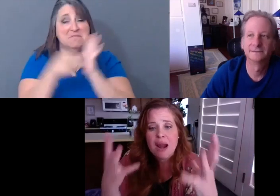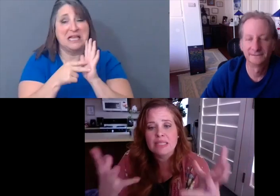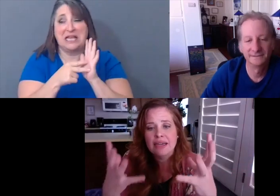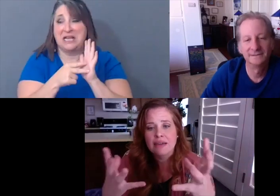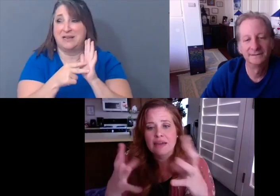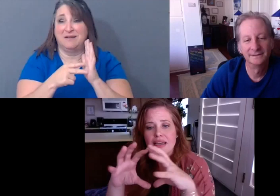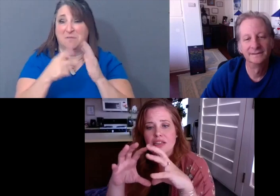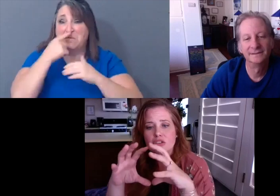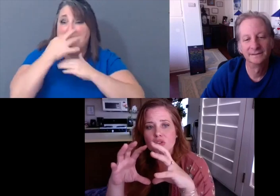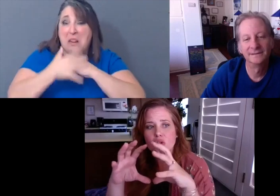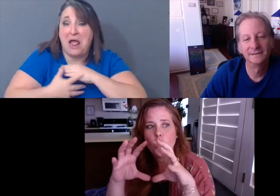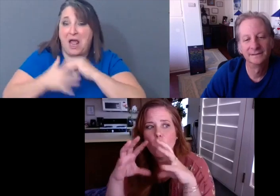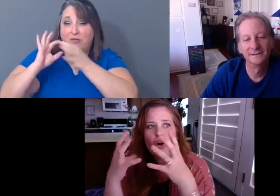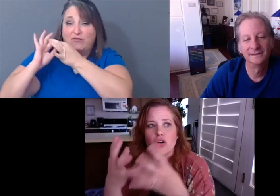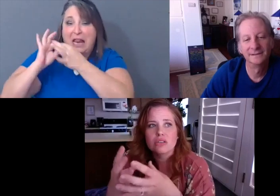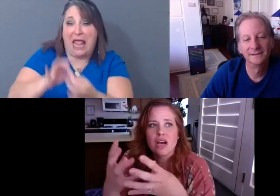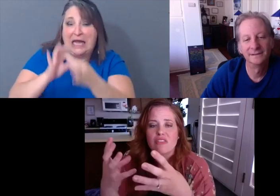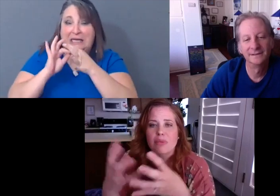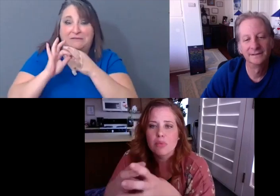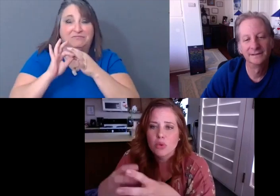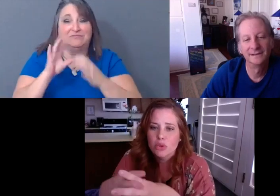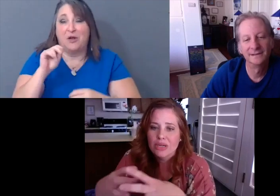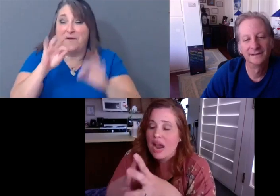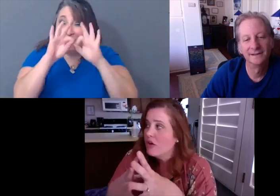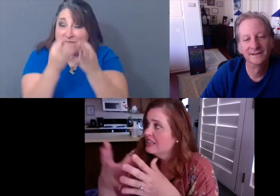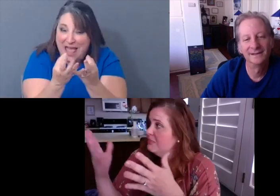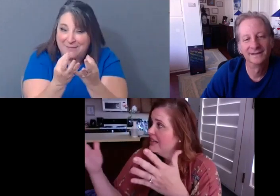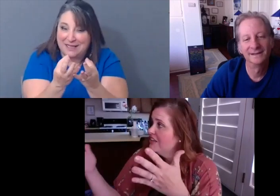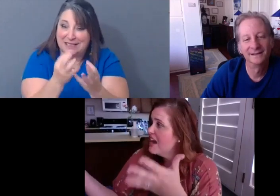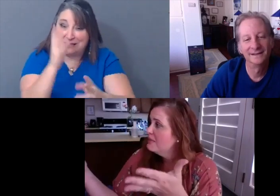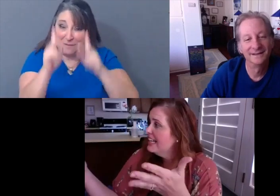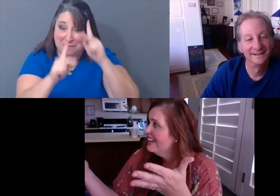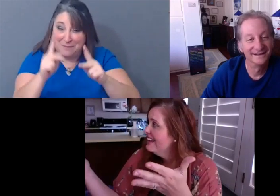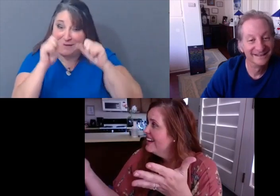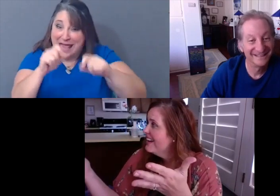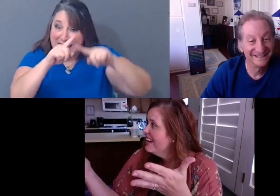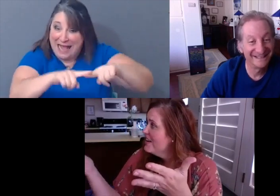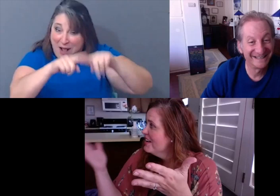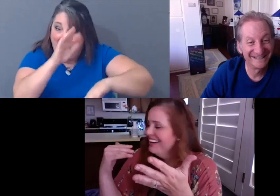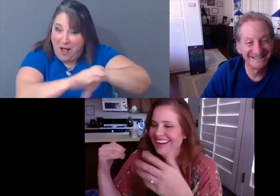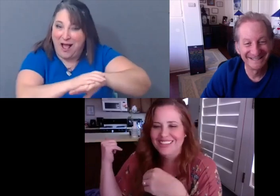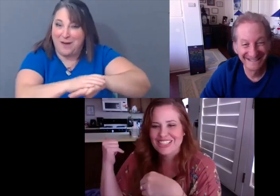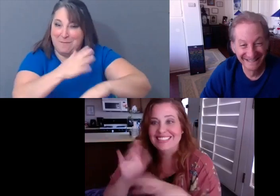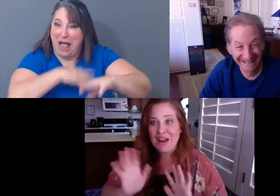Family is your world of people who you can count on. And speaking of family... Yes?